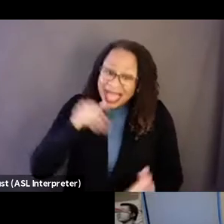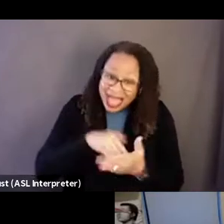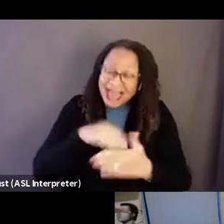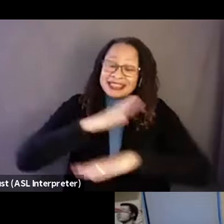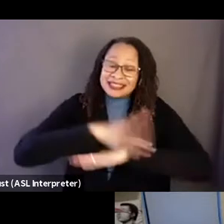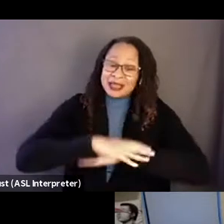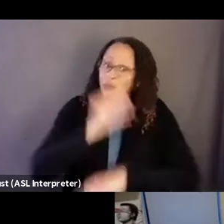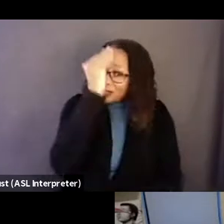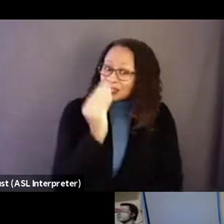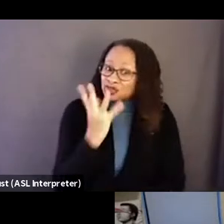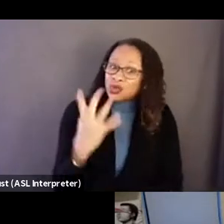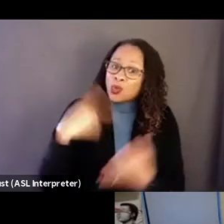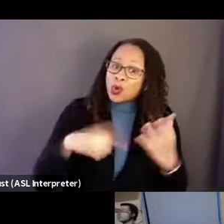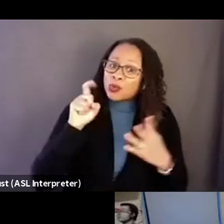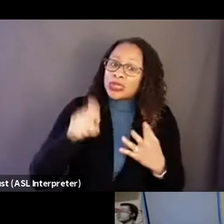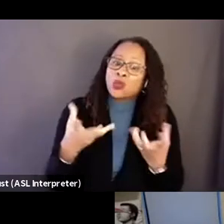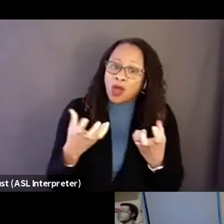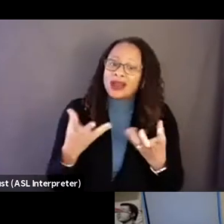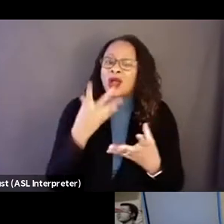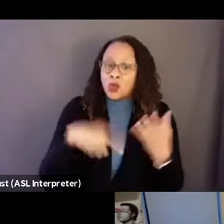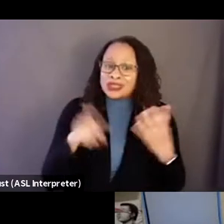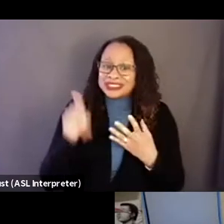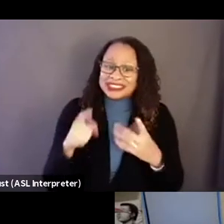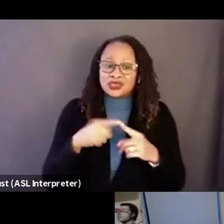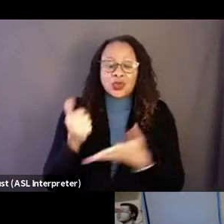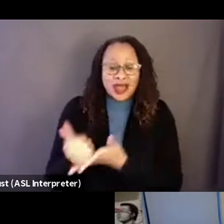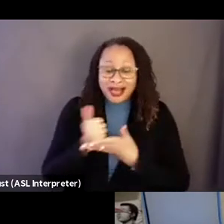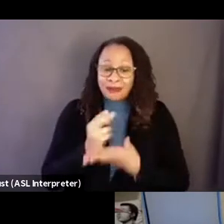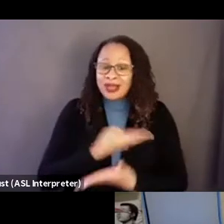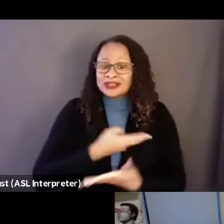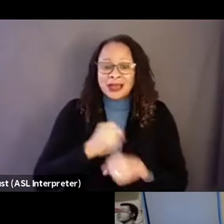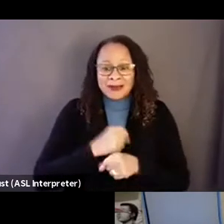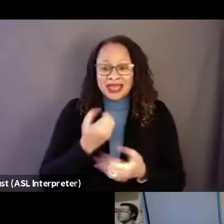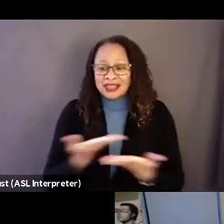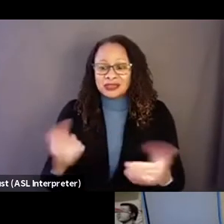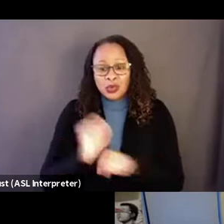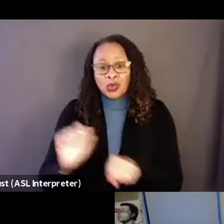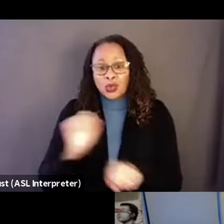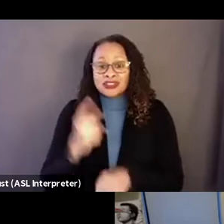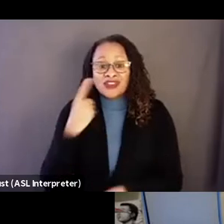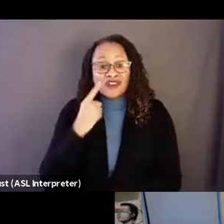and what we need and will help us to make things work for the parents, for the providers.